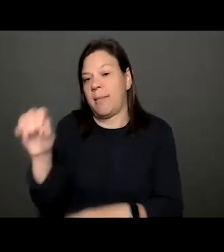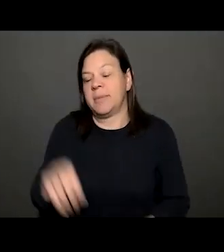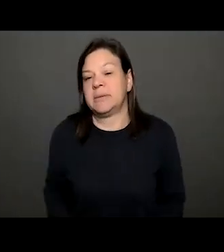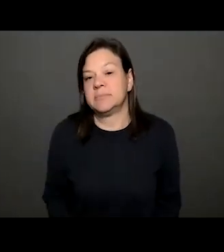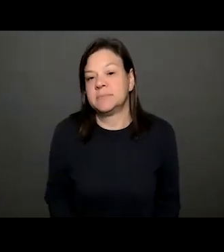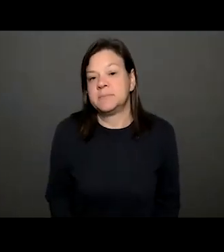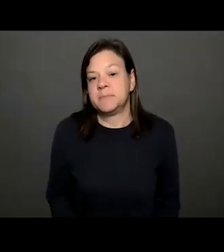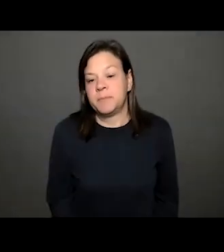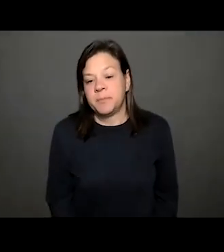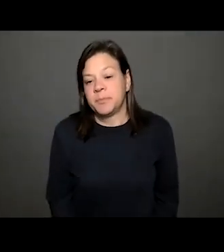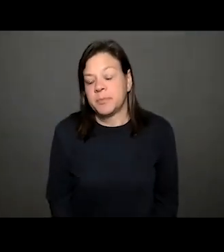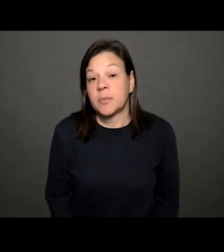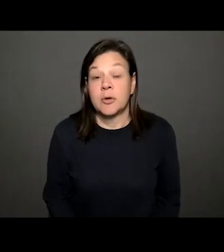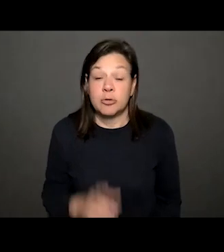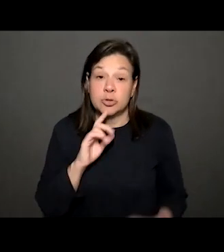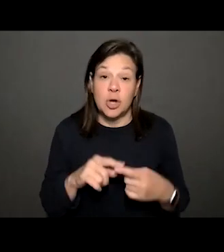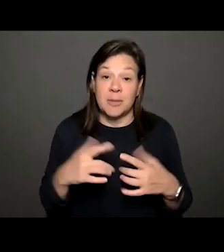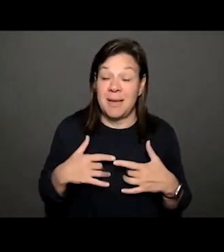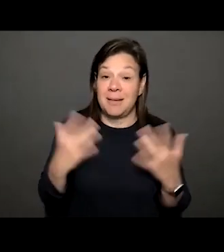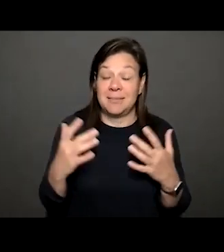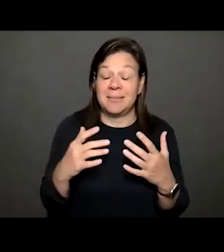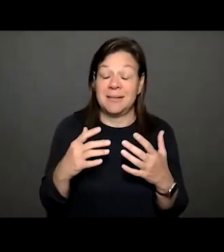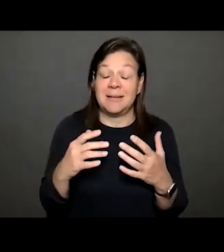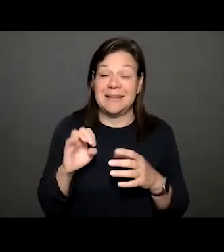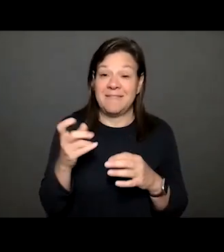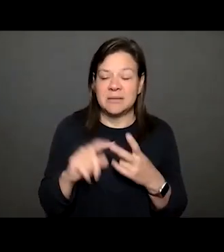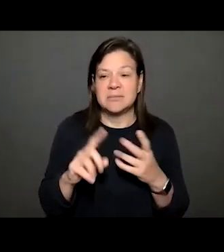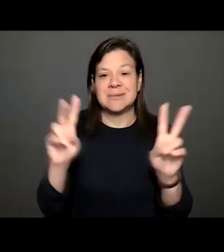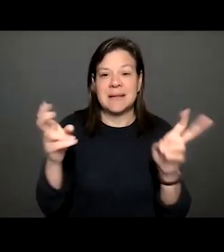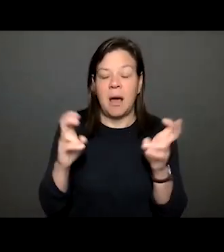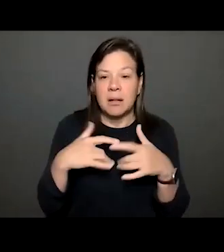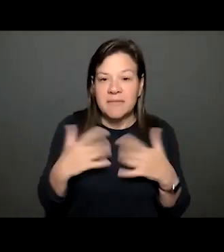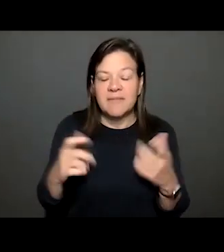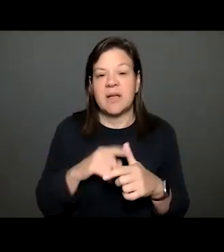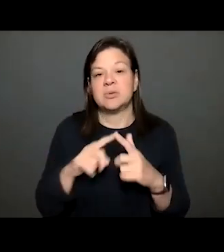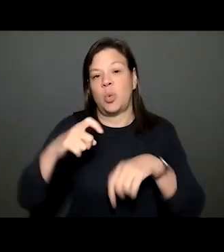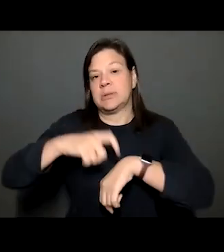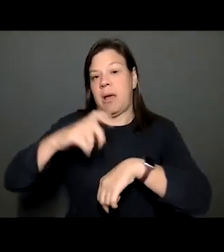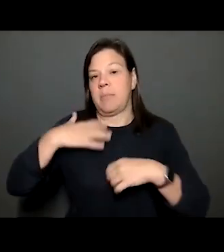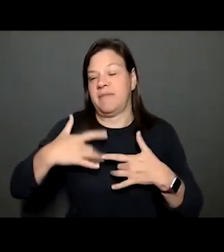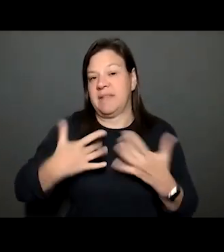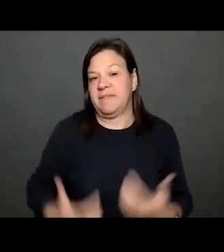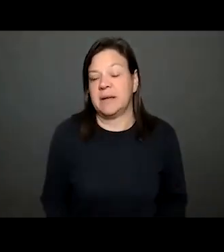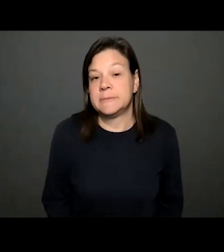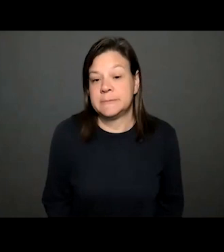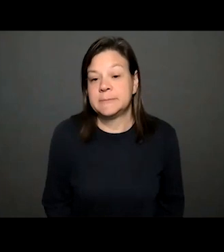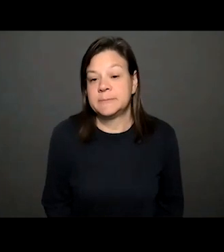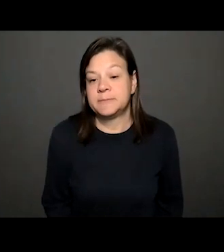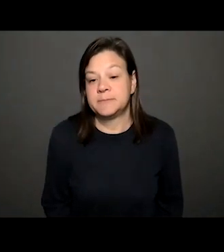ABOUT THE TITLE OF THE EVENT OR THE TIME OF THE EVENT. AND THEN THOSE RECORDS ARE ASSOCIATED WITH OTHER SPECIFIC RECORDS.